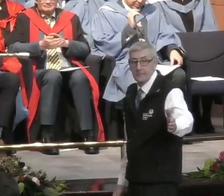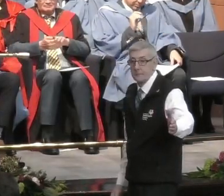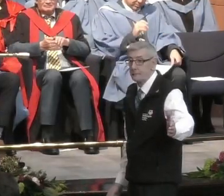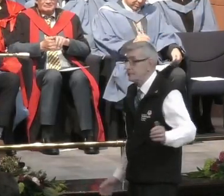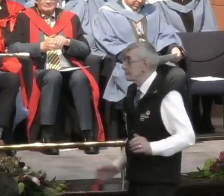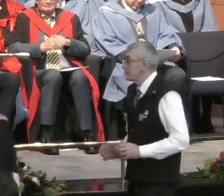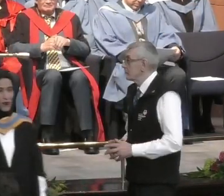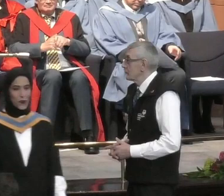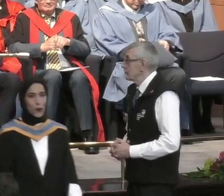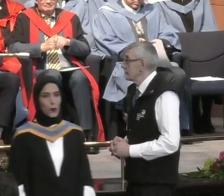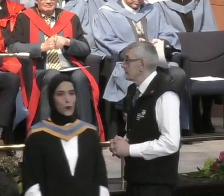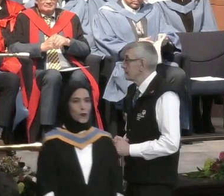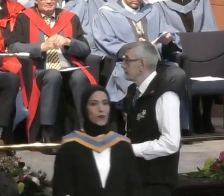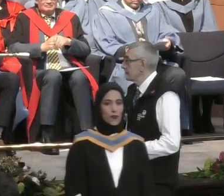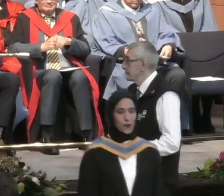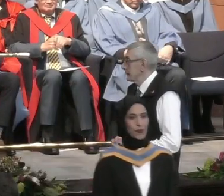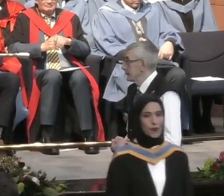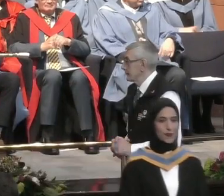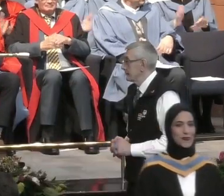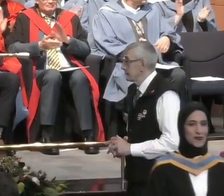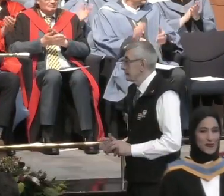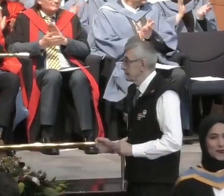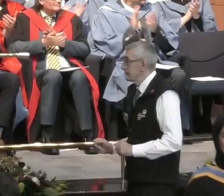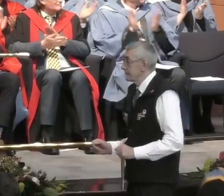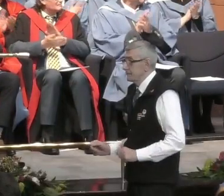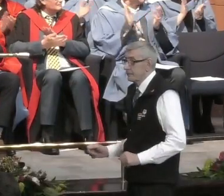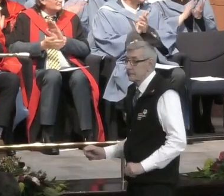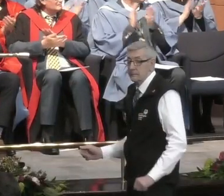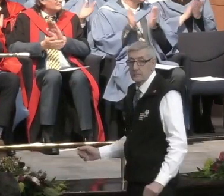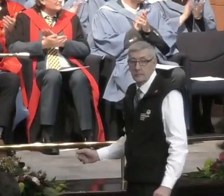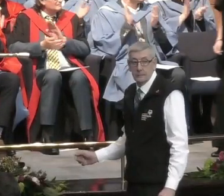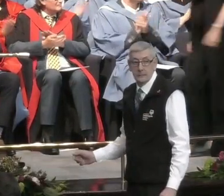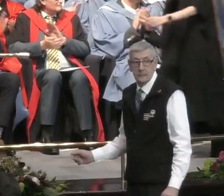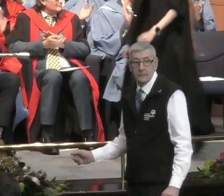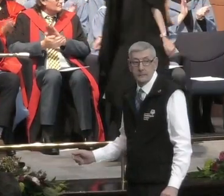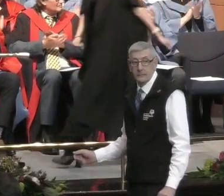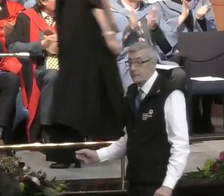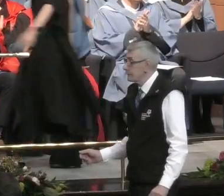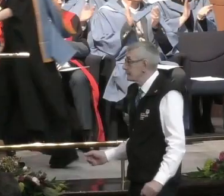Foteini Ourania Christodoulou. (AUDIENCE APPLAUDS)